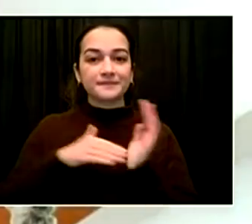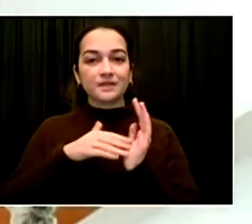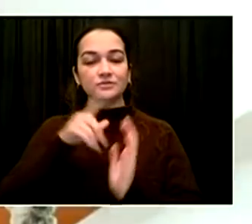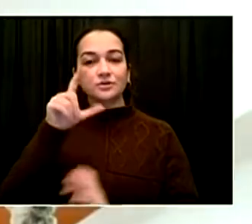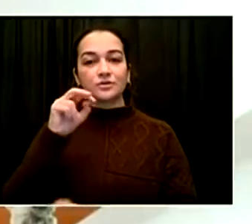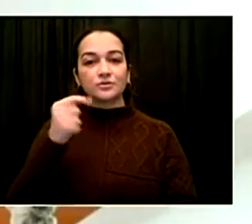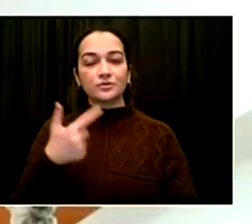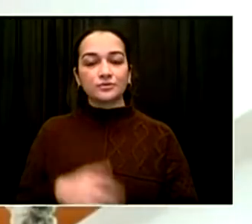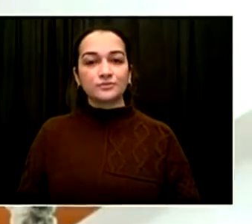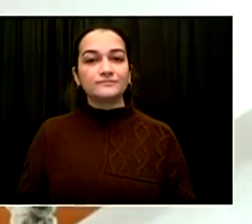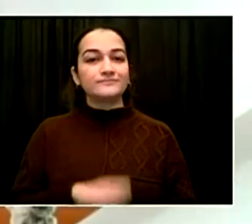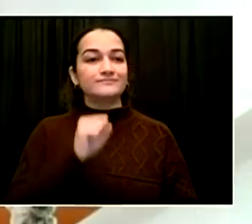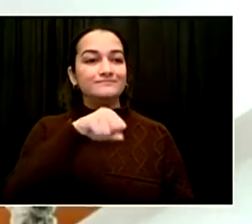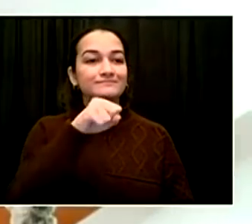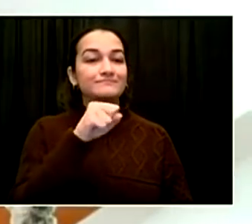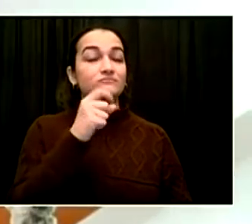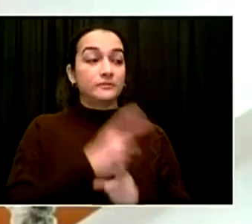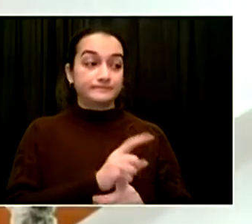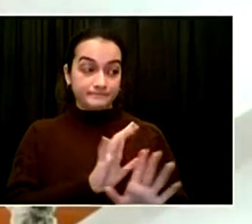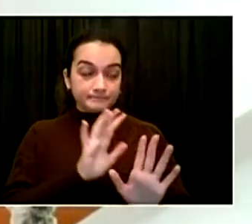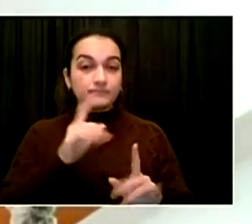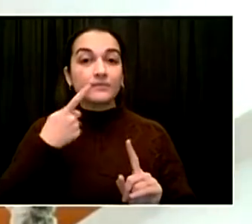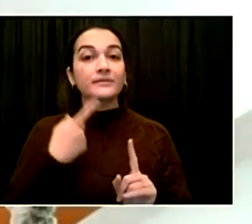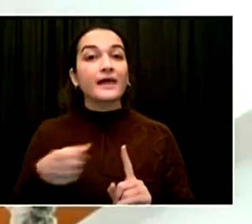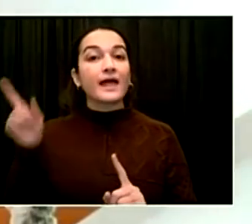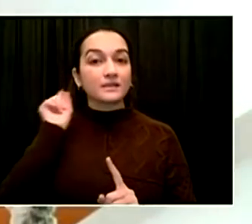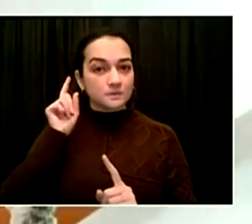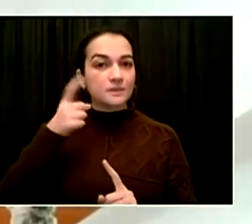CAN YOU GIVE US THE UPDATE? THANKS, ELIZABETH.